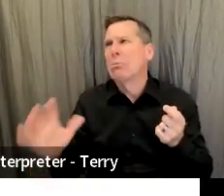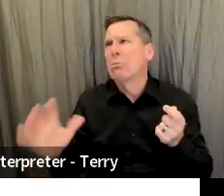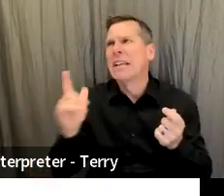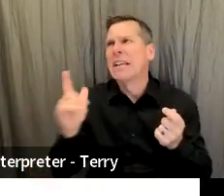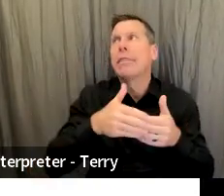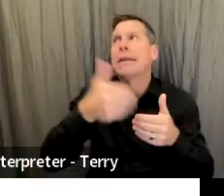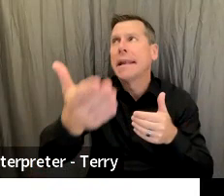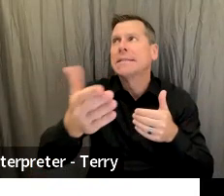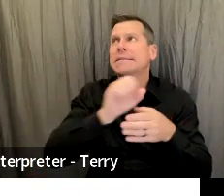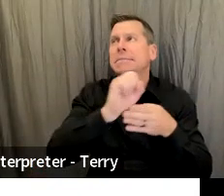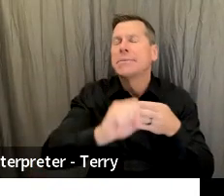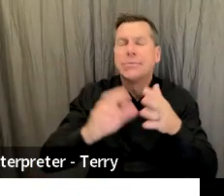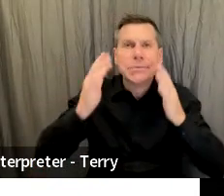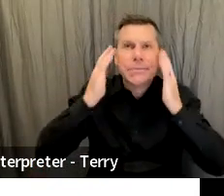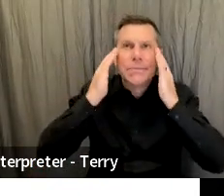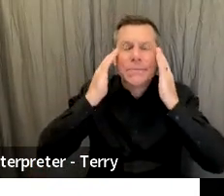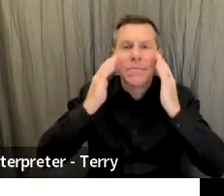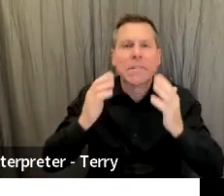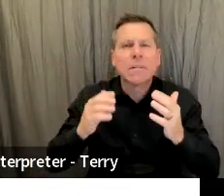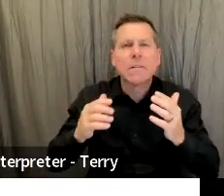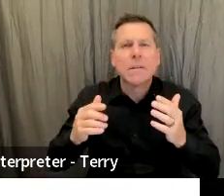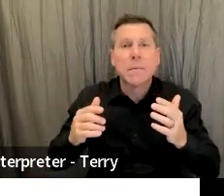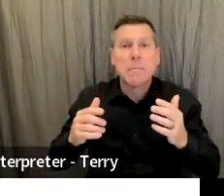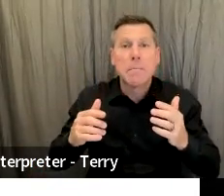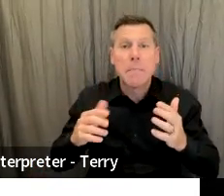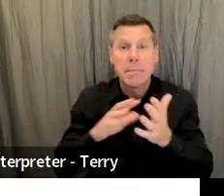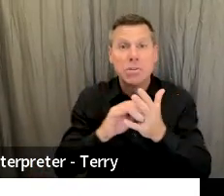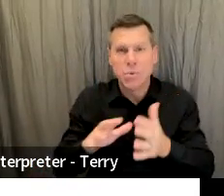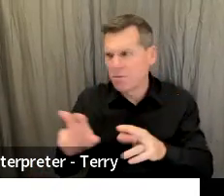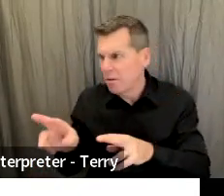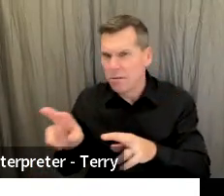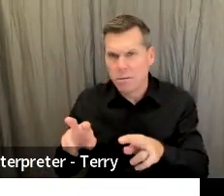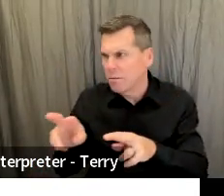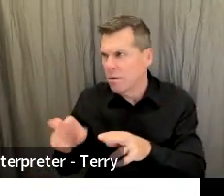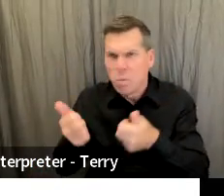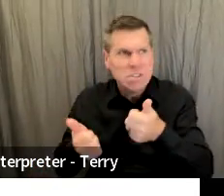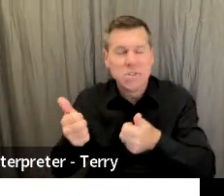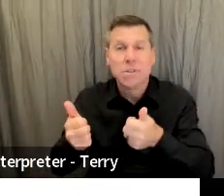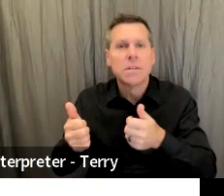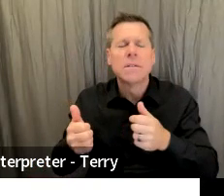to, you know, don't want to change something. And a student goes back and gets confused. Is there a way to do that?